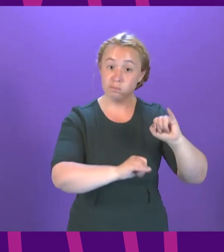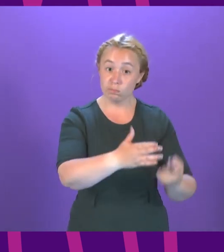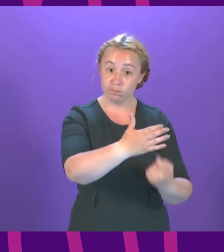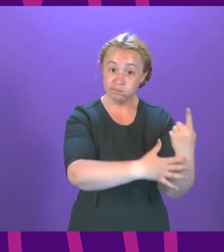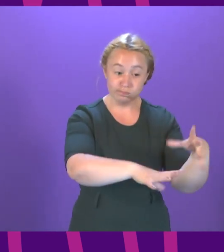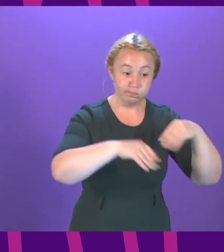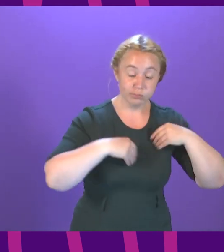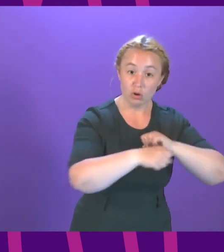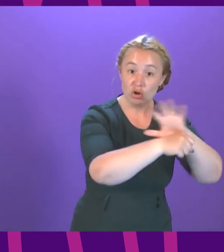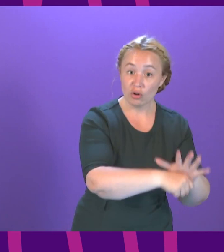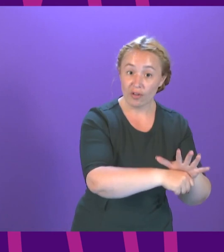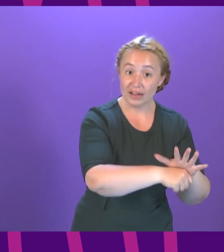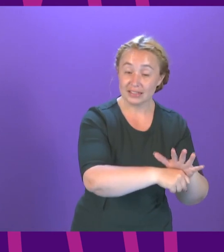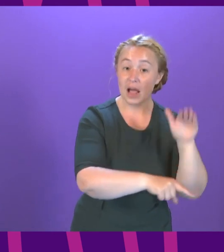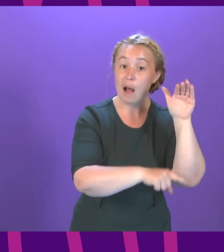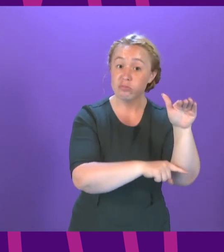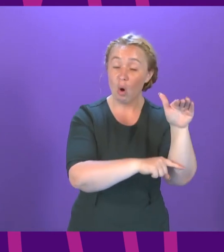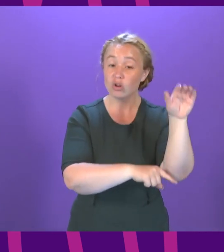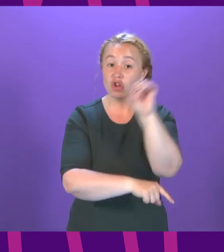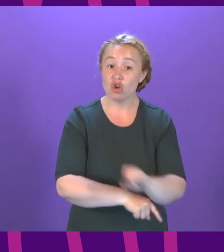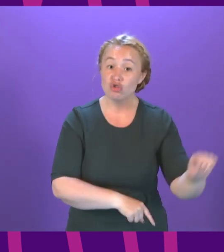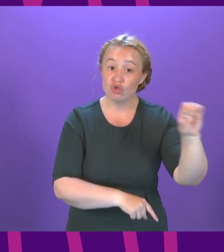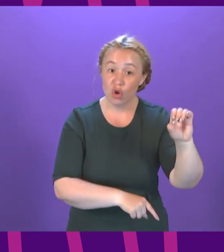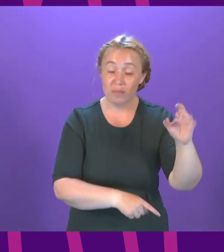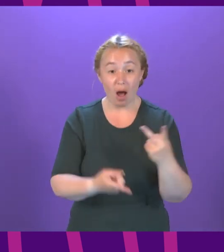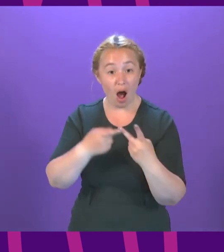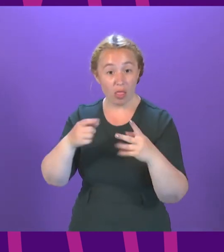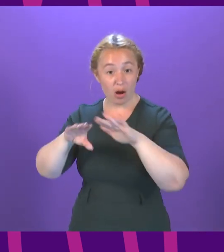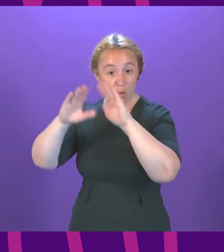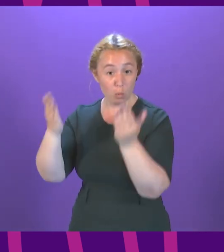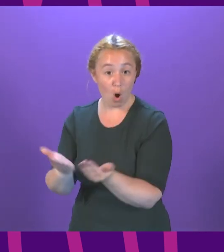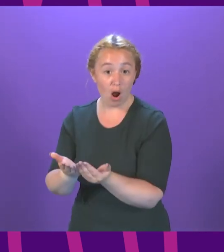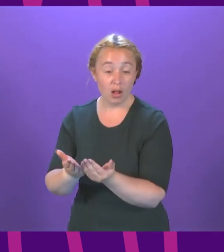situation overseas, in Europe and in other parts of the world, is volatile. For example, in the